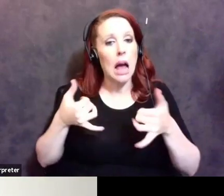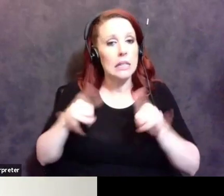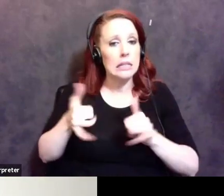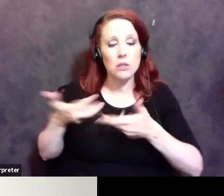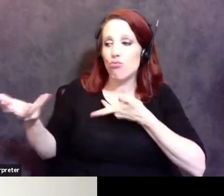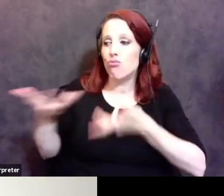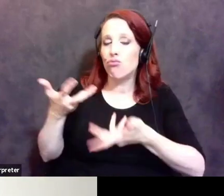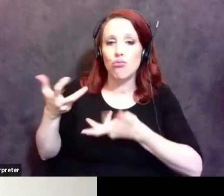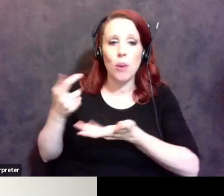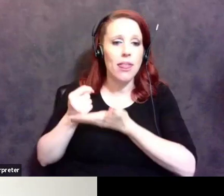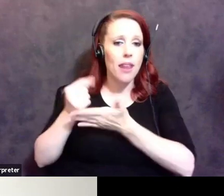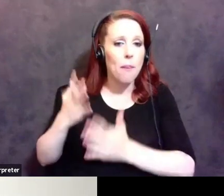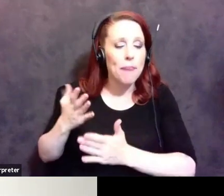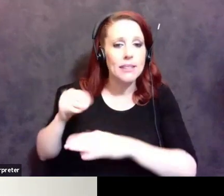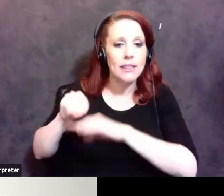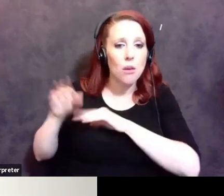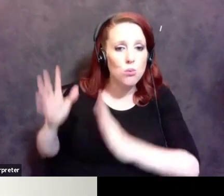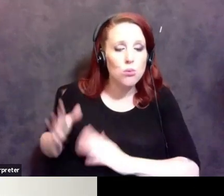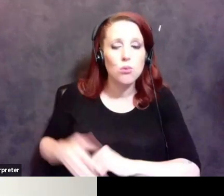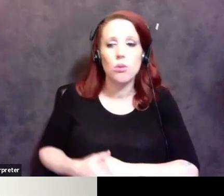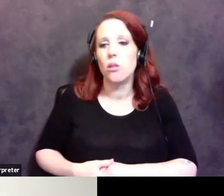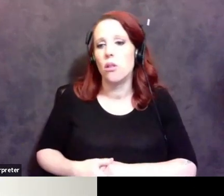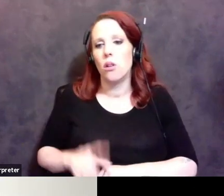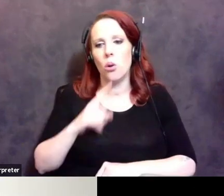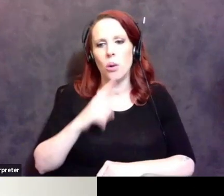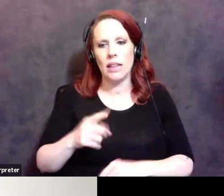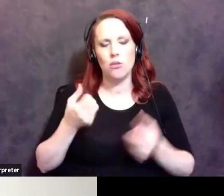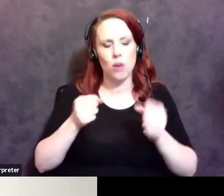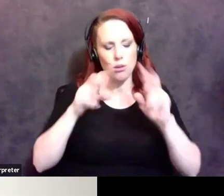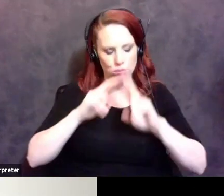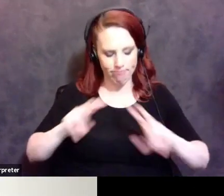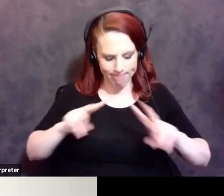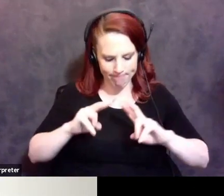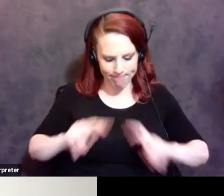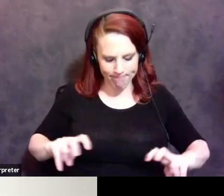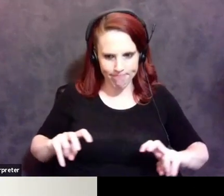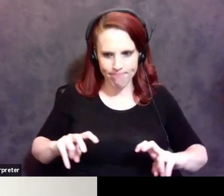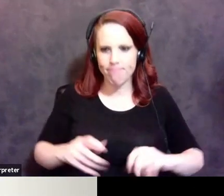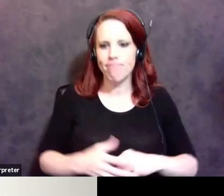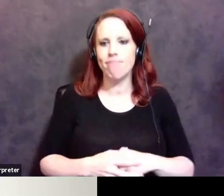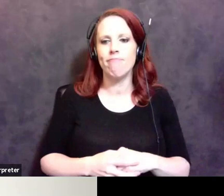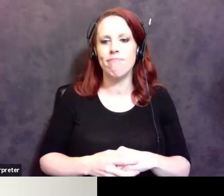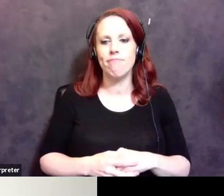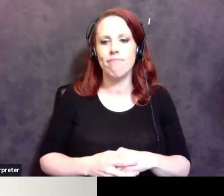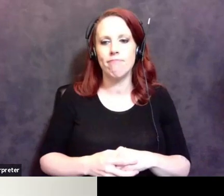super grateful. I have been doing a lot of reflecting around if I hadn't gotten treatment